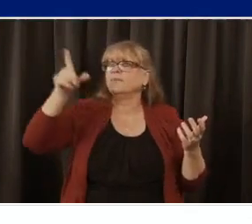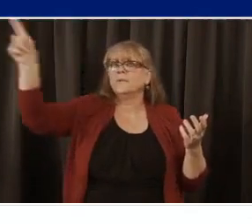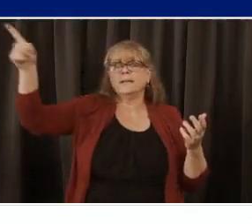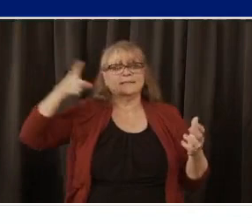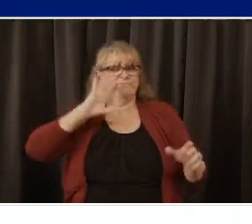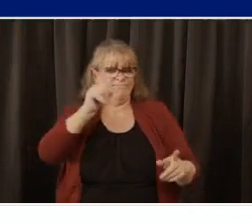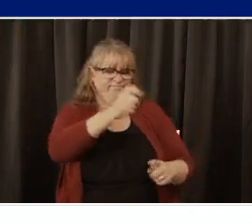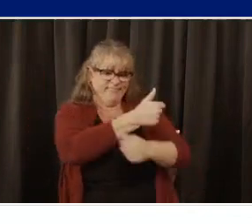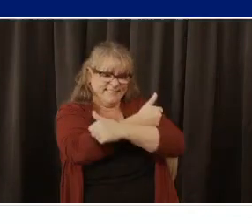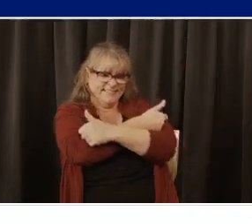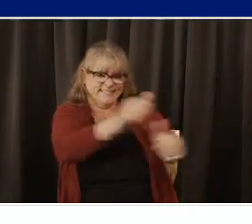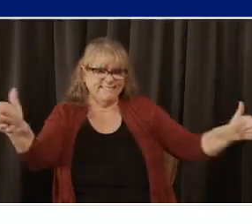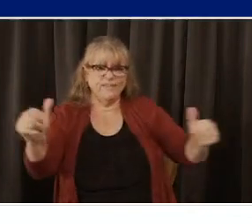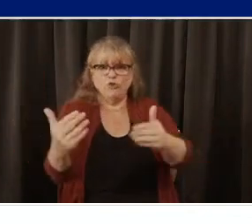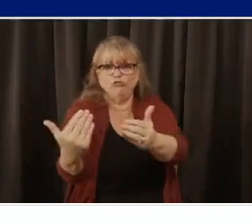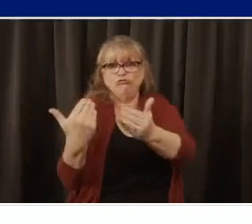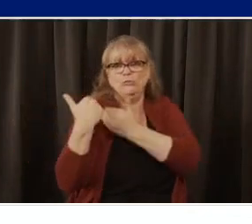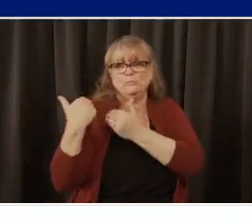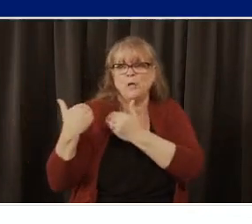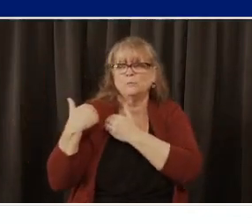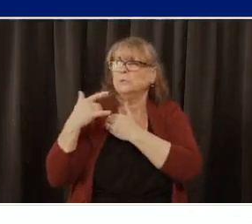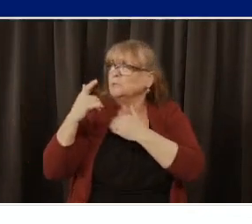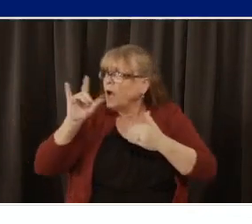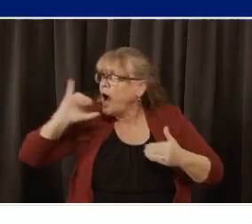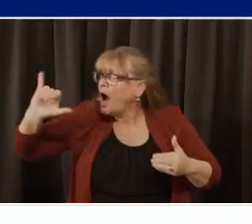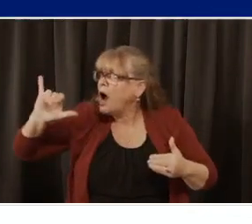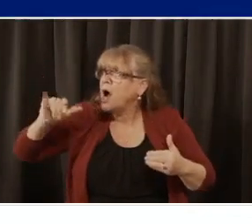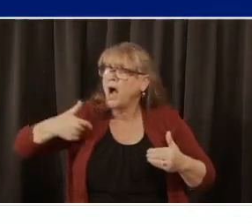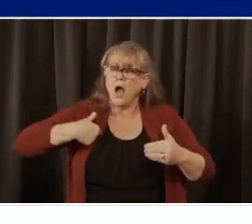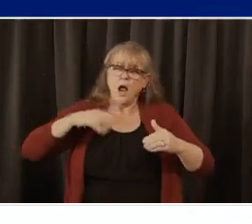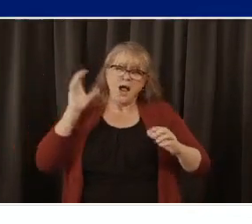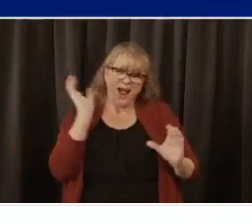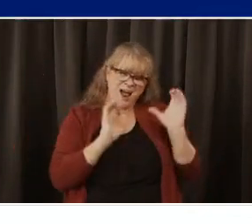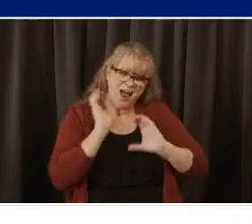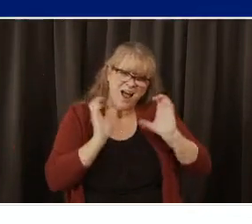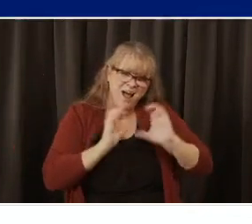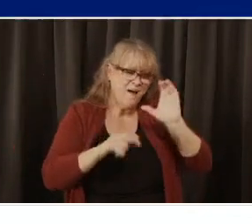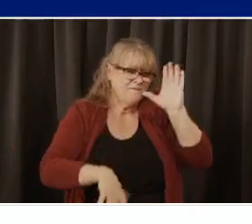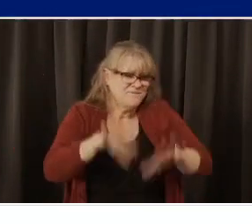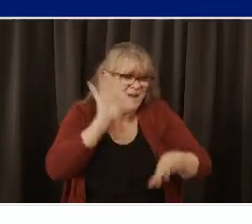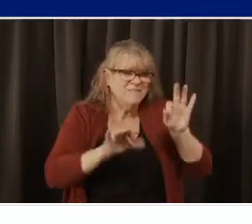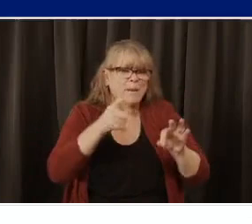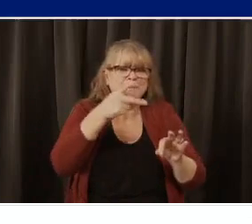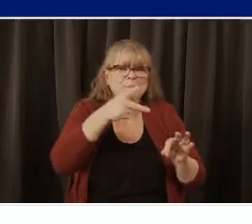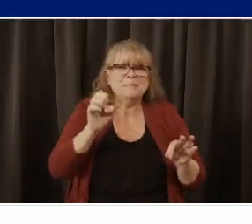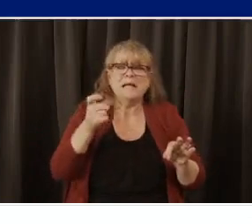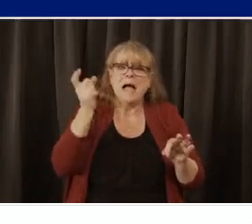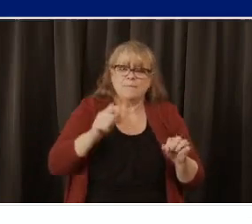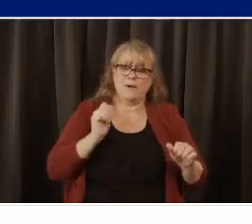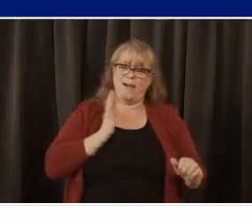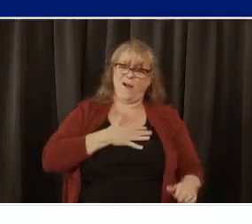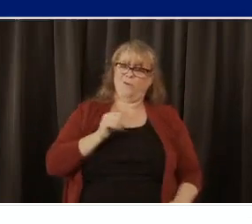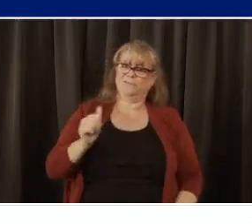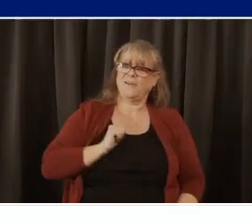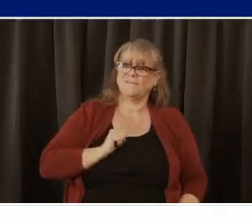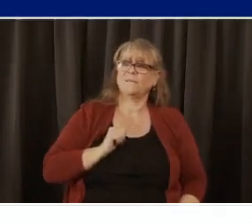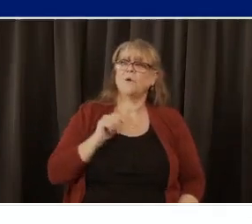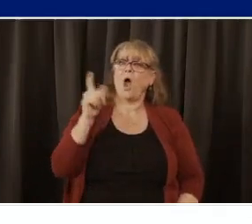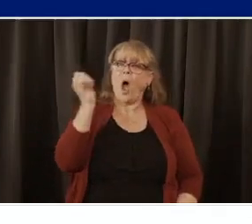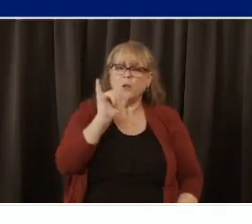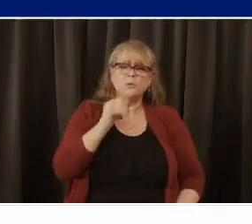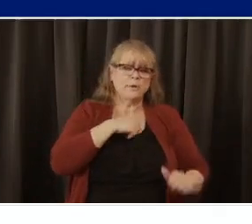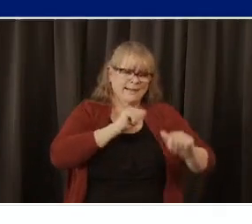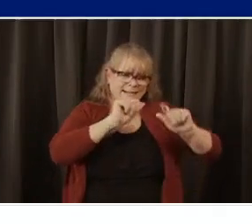this pandemic that included testing supplies for COVID-19 in 95, masks, surgical masks, gowns face